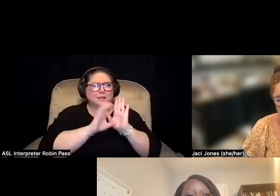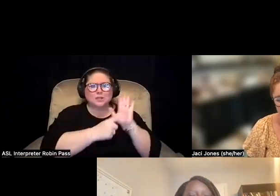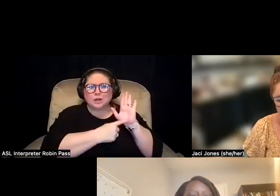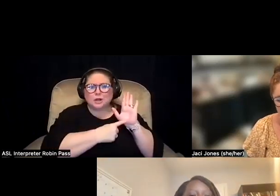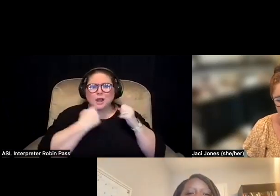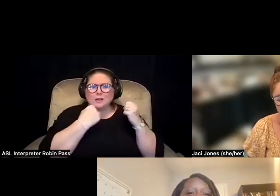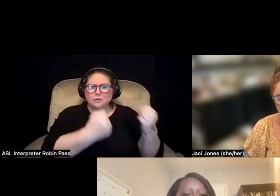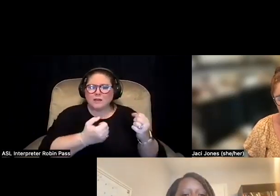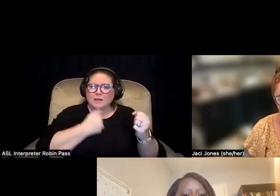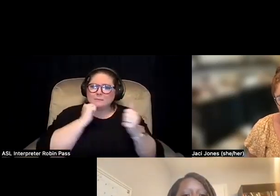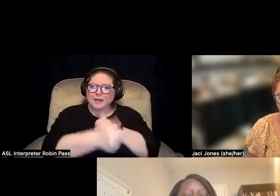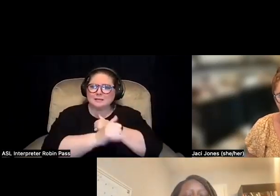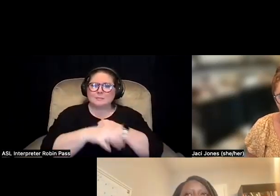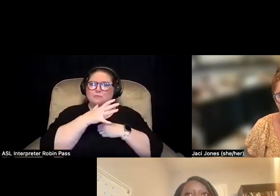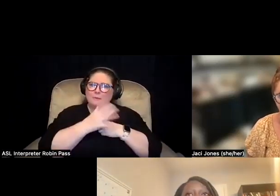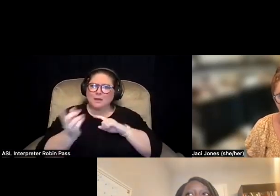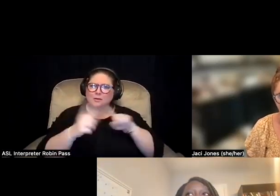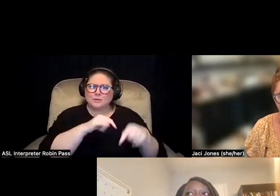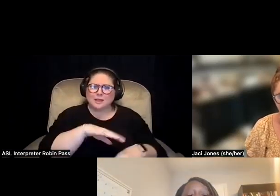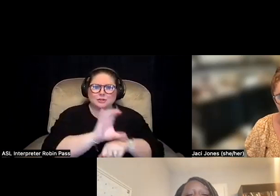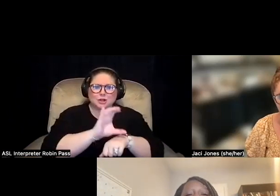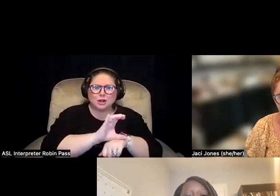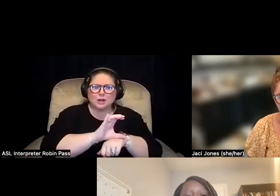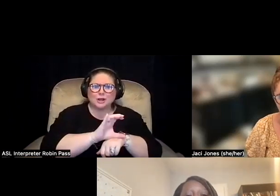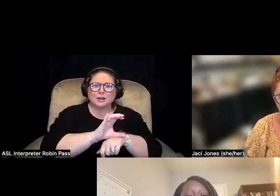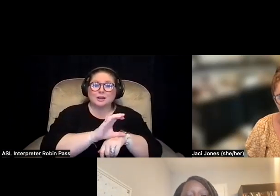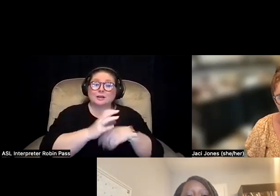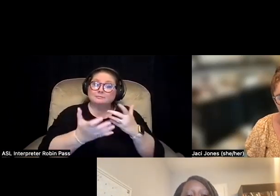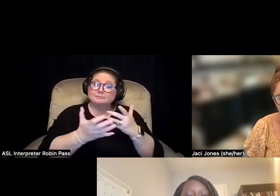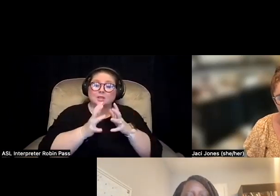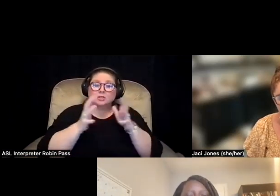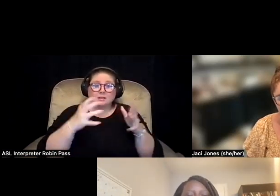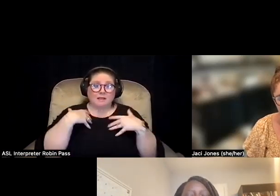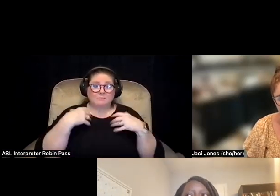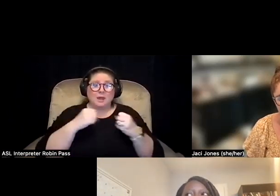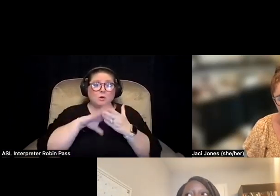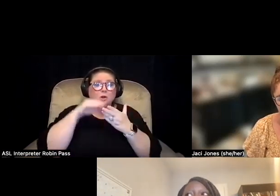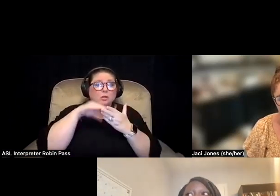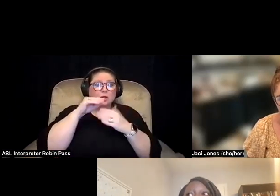my grandma goes to that church so there's a lot of power in learning about history that you can still